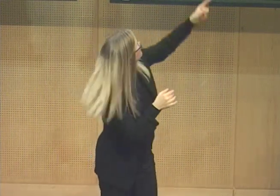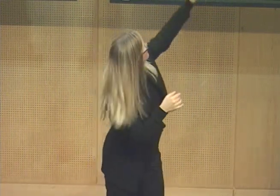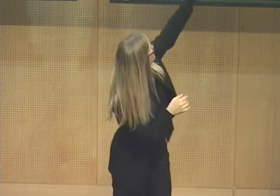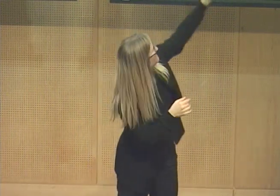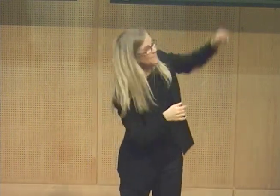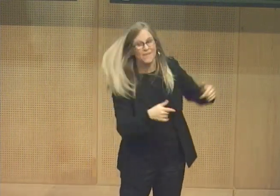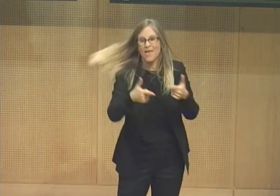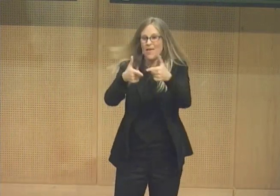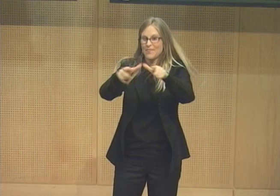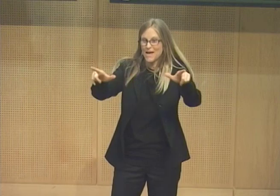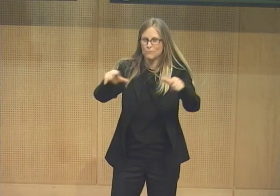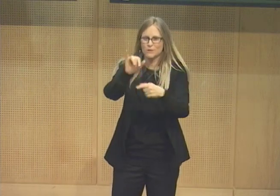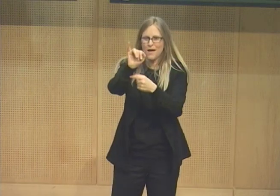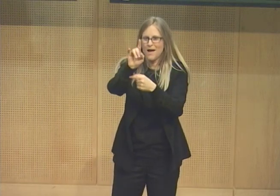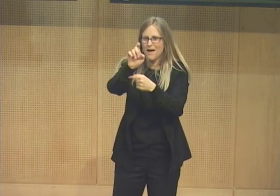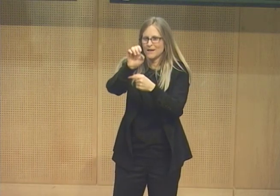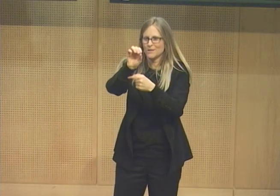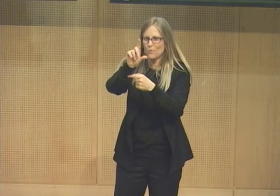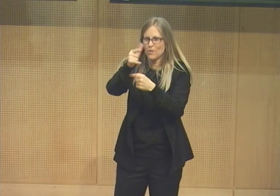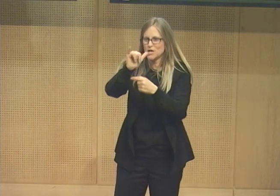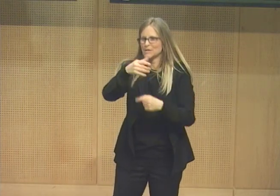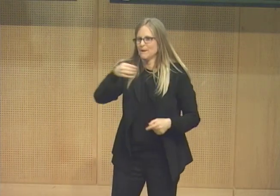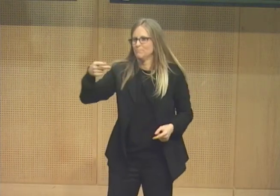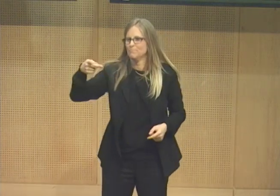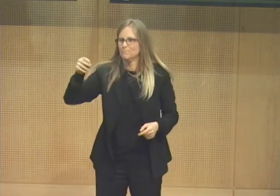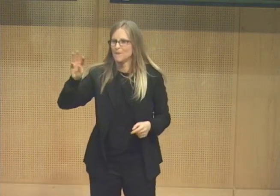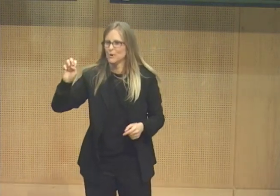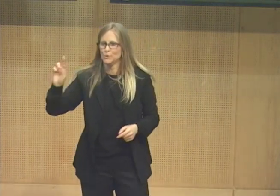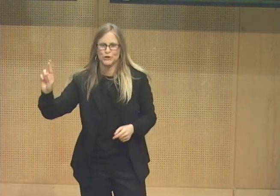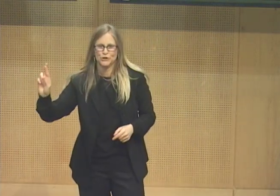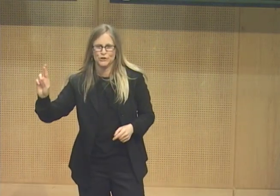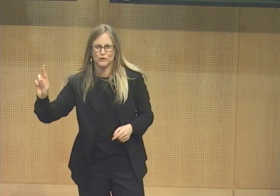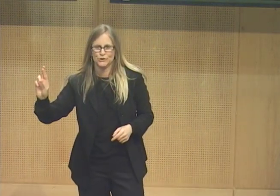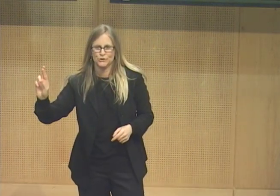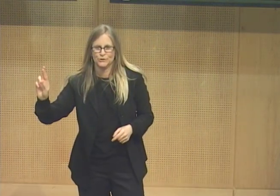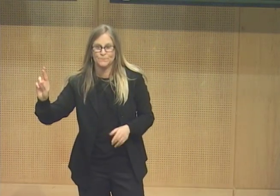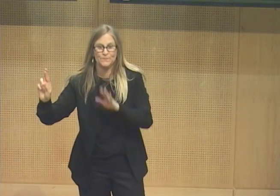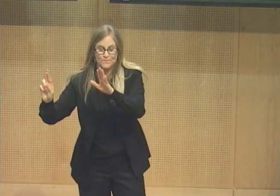between language ideologies and power structures.